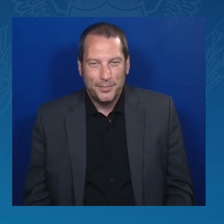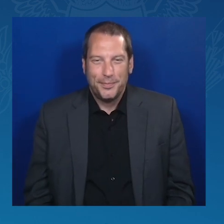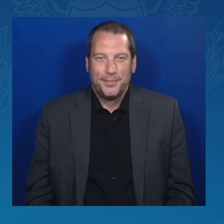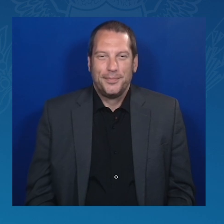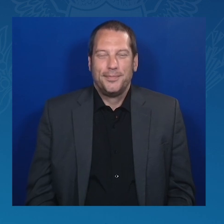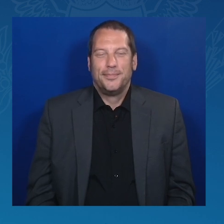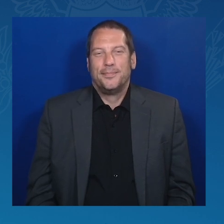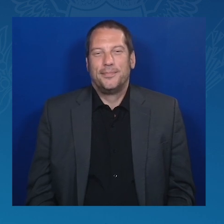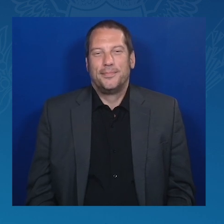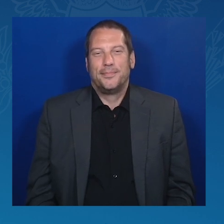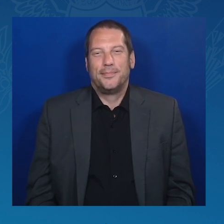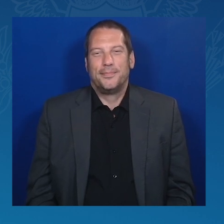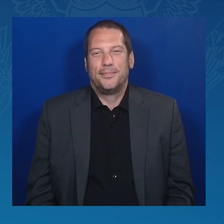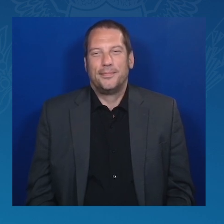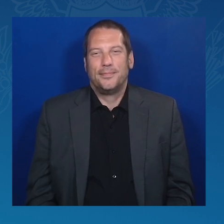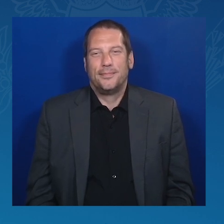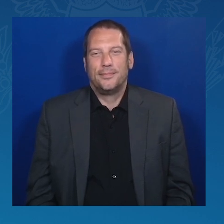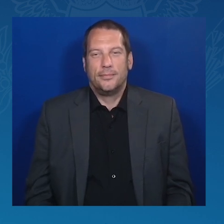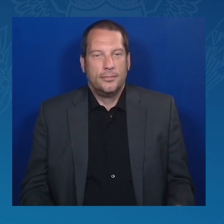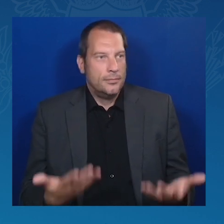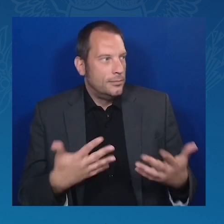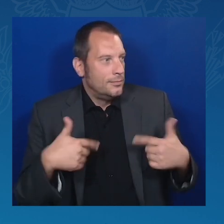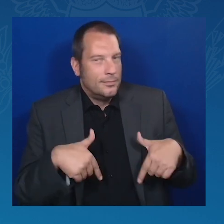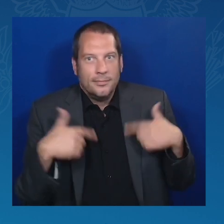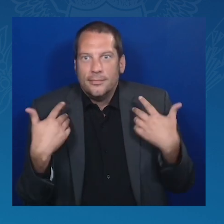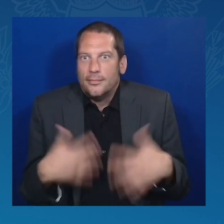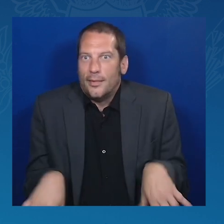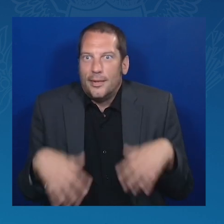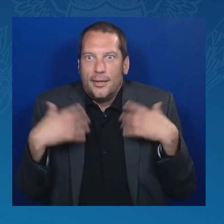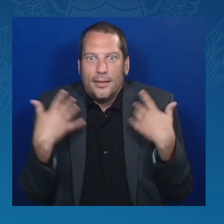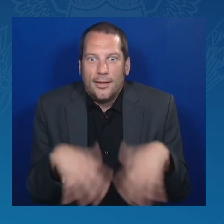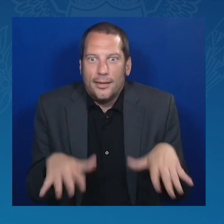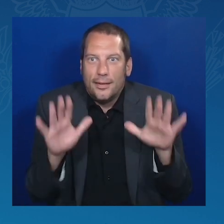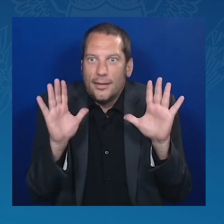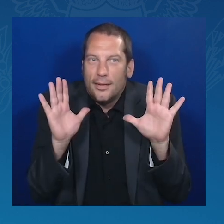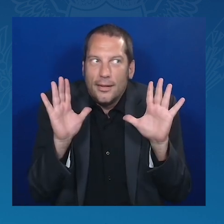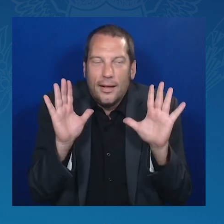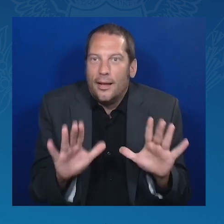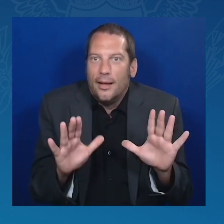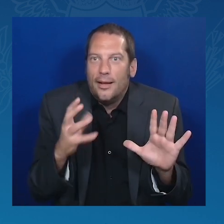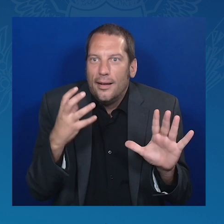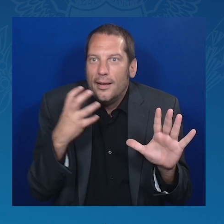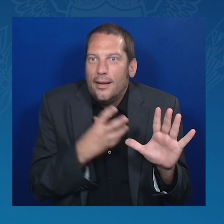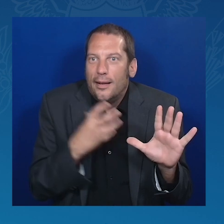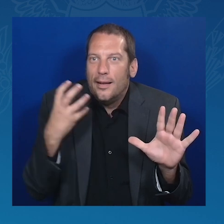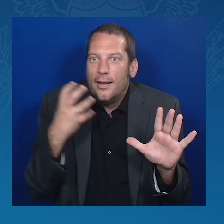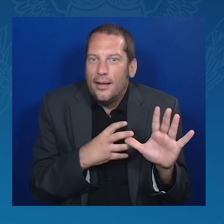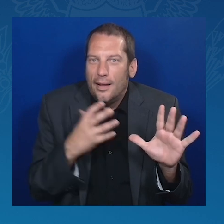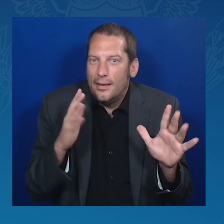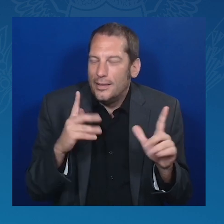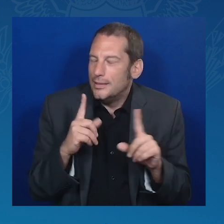Ms. Teigen: This is incredible. And a very foreign atmosphere for me. This is wild. You said it would be casual.